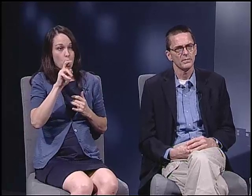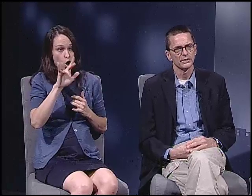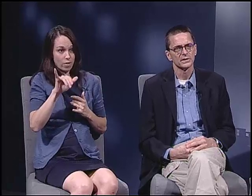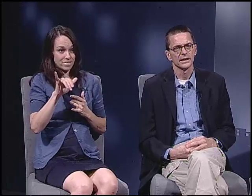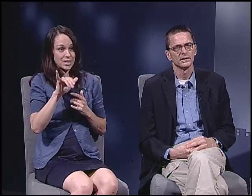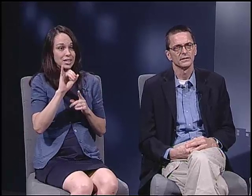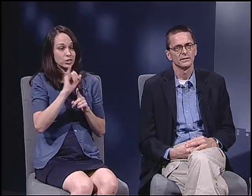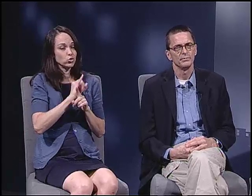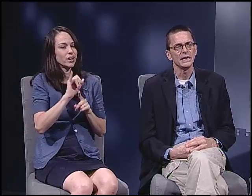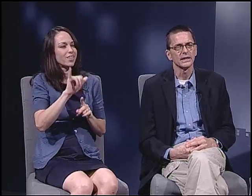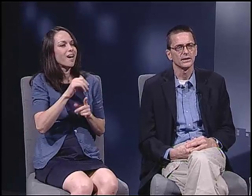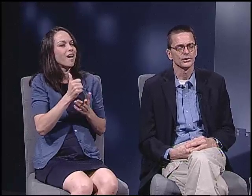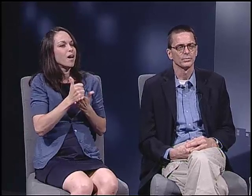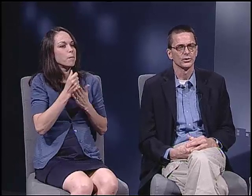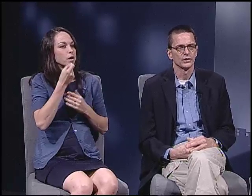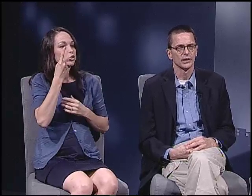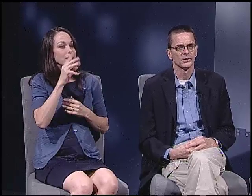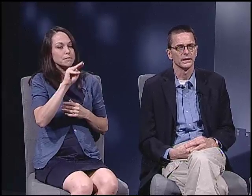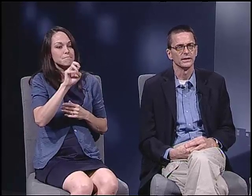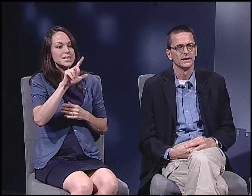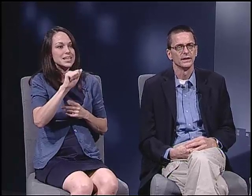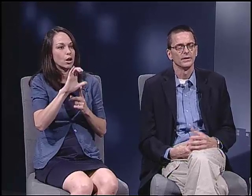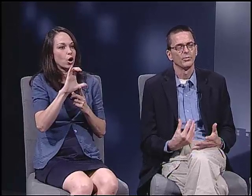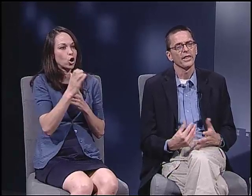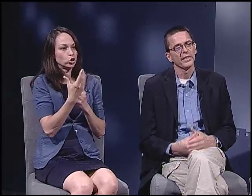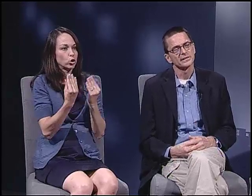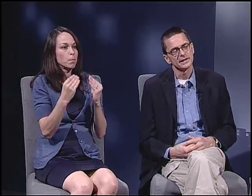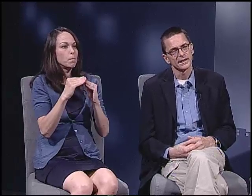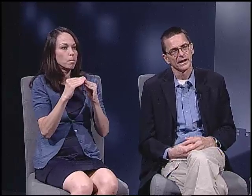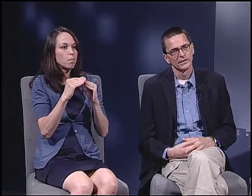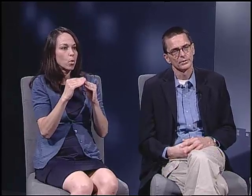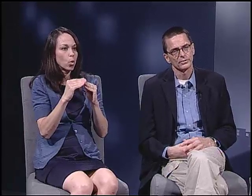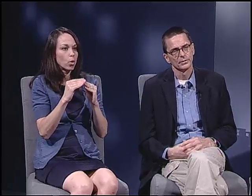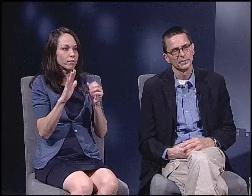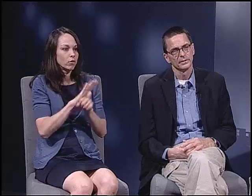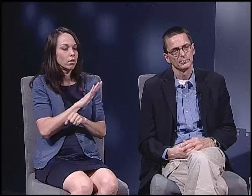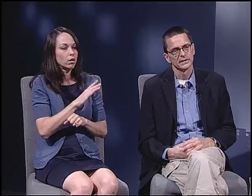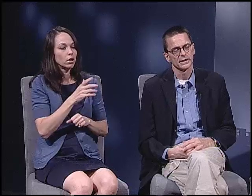me understand media culture more generally. One of the things I say I learned from my study